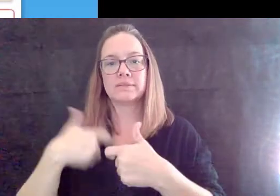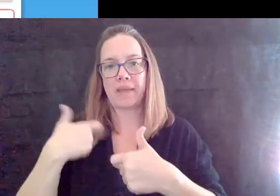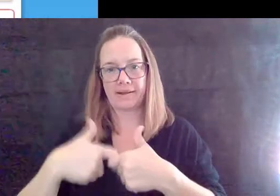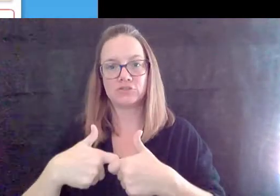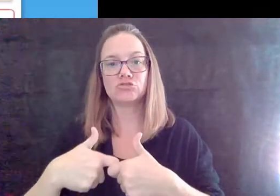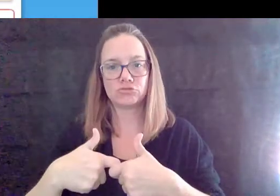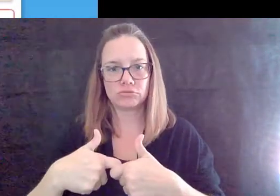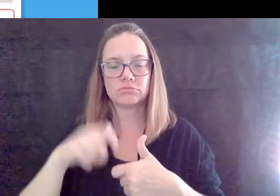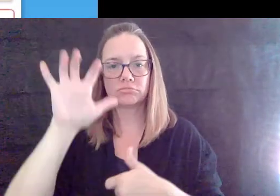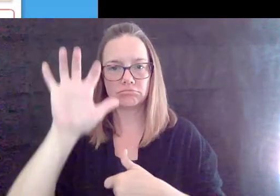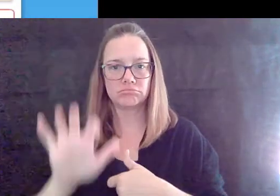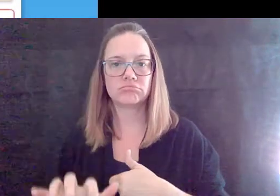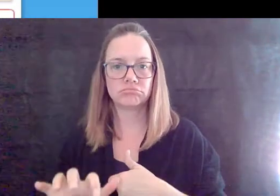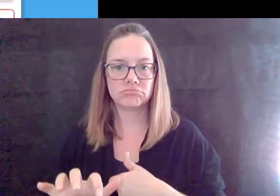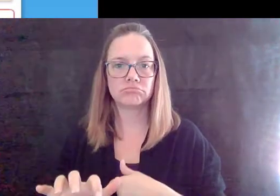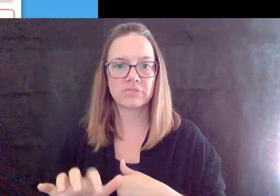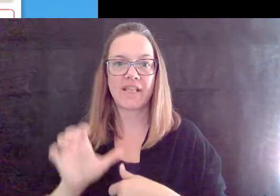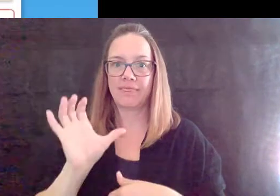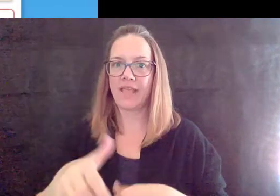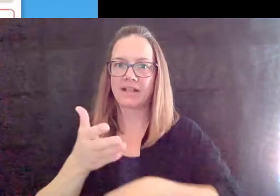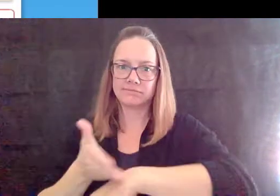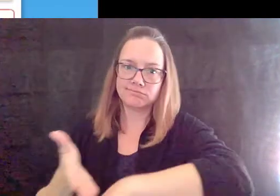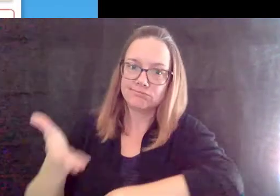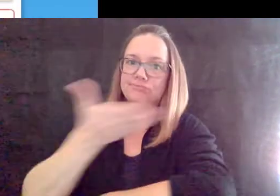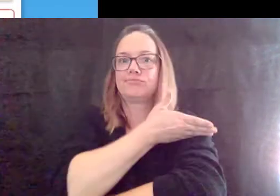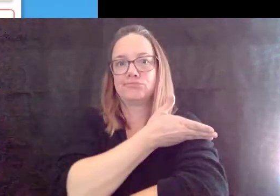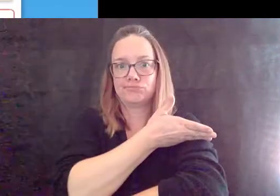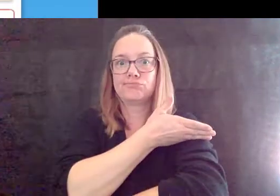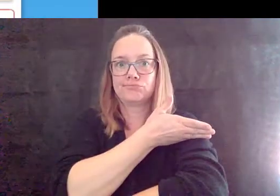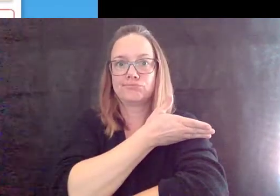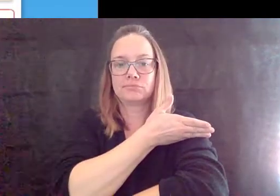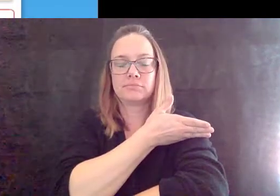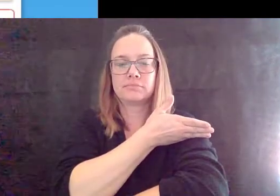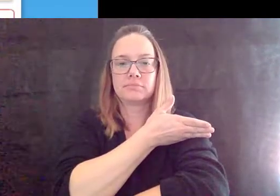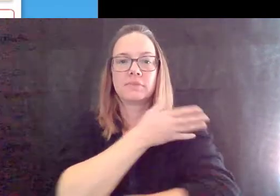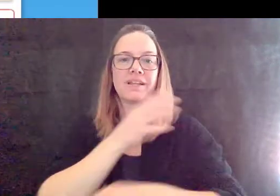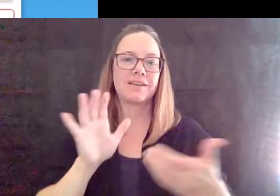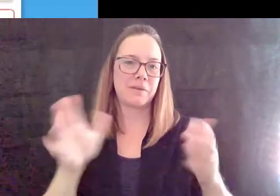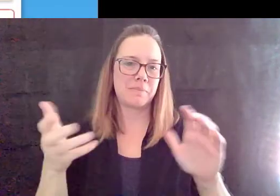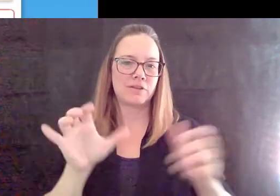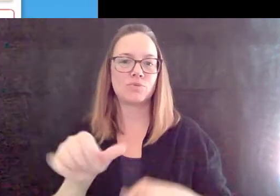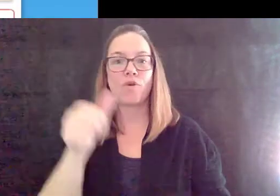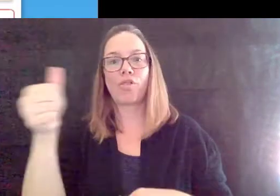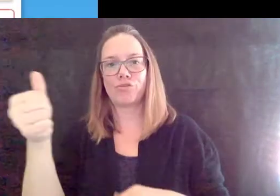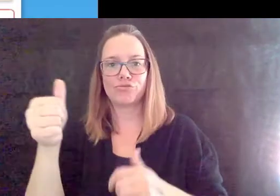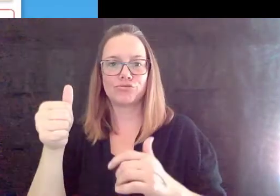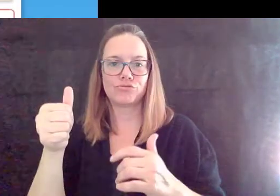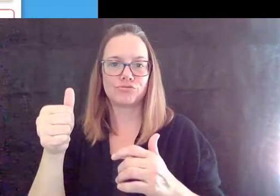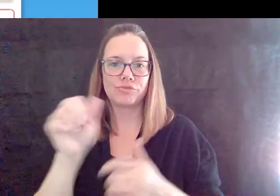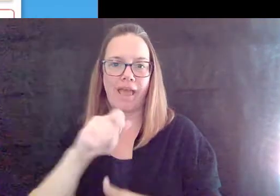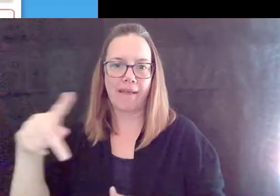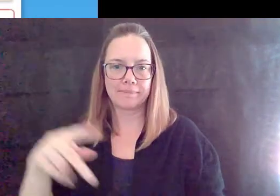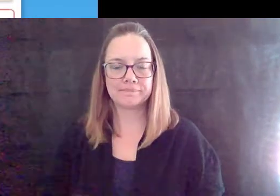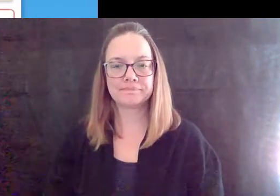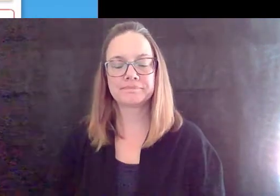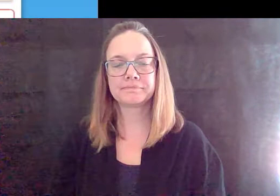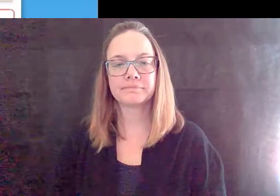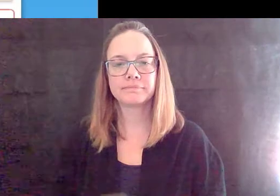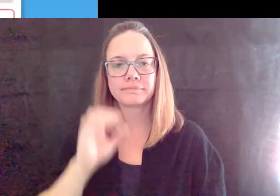This is a huge improvement over our previous vendor-supported consumer portal, next slide.